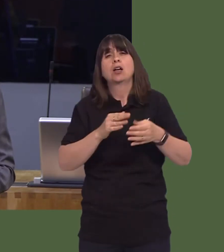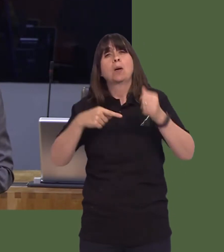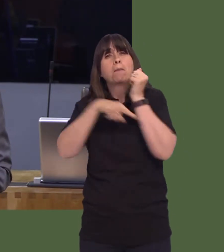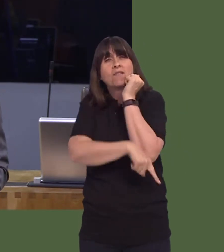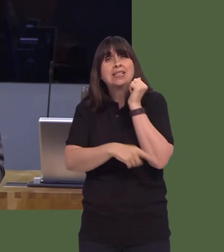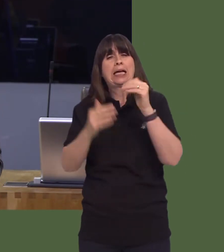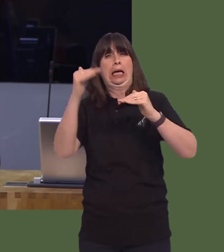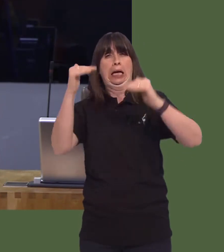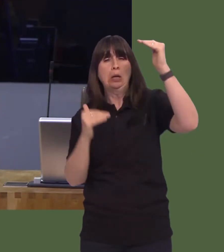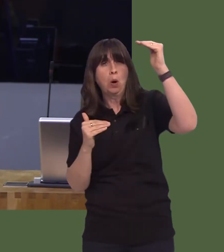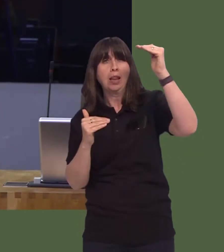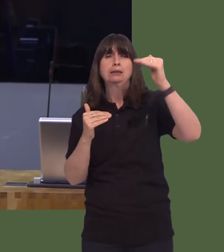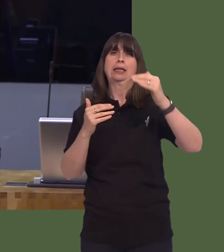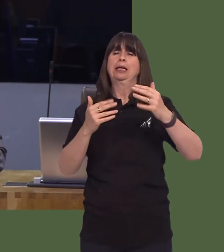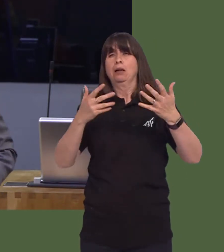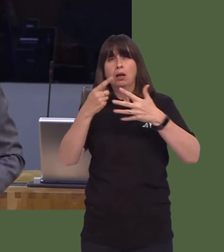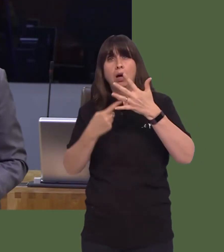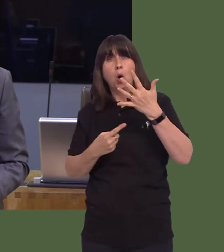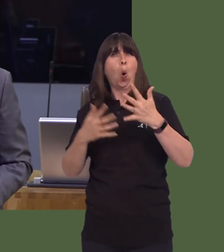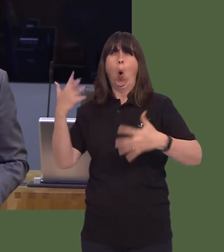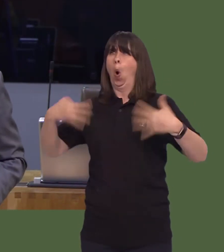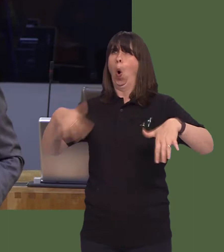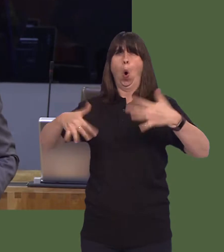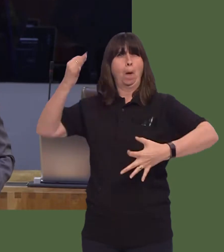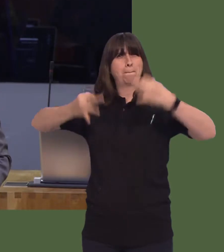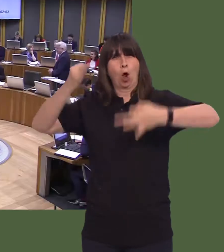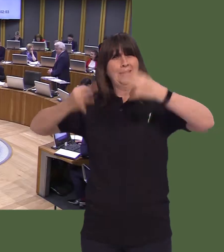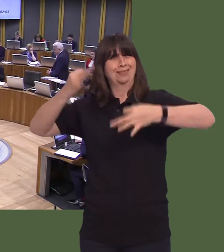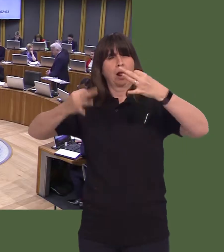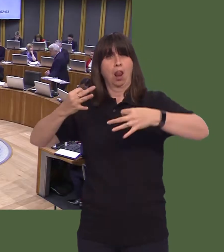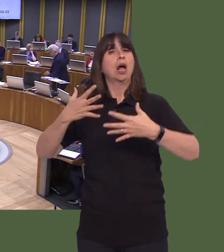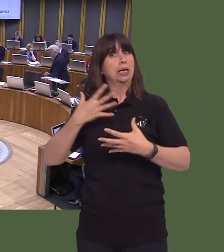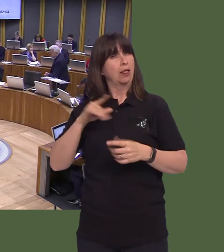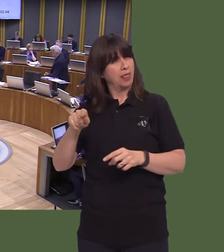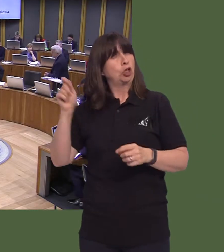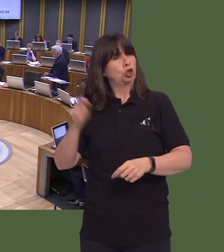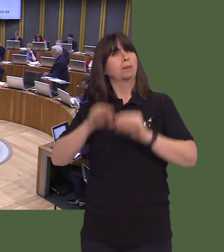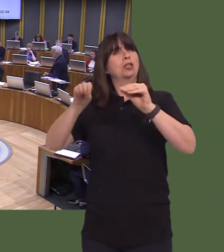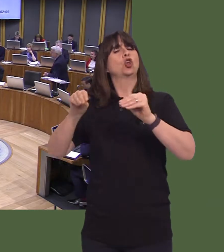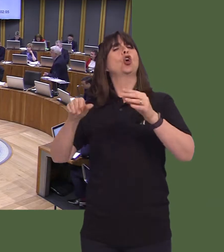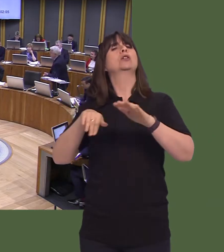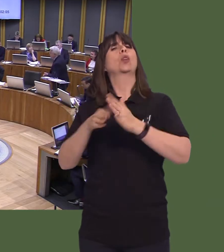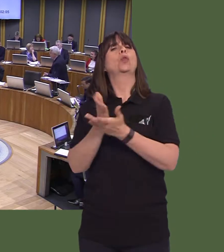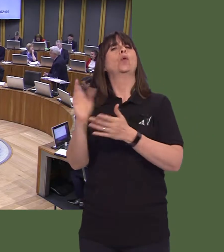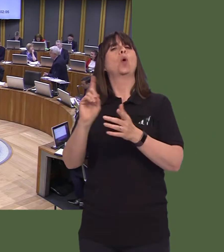These are all highly political topics, which need to be taught in a balanced way if education